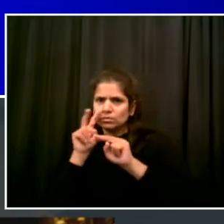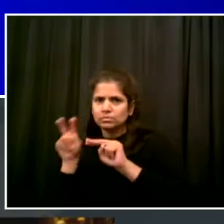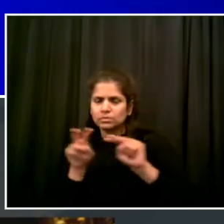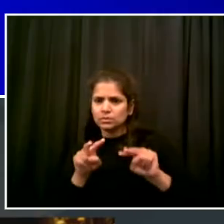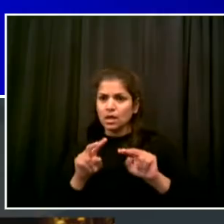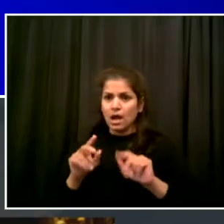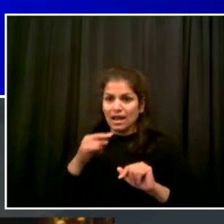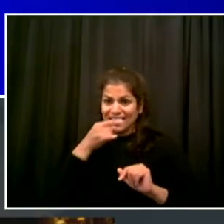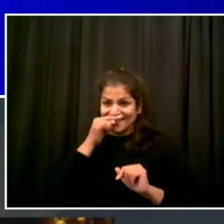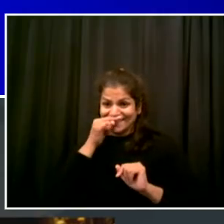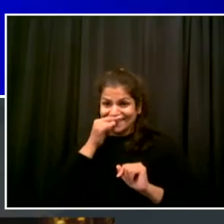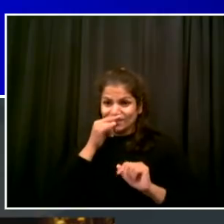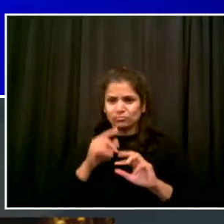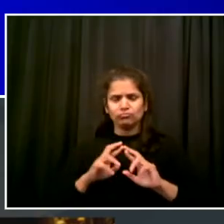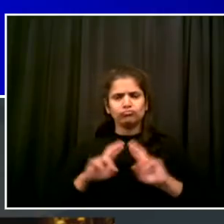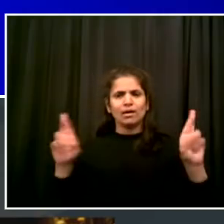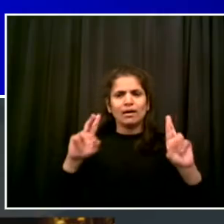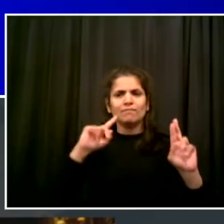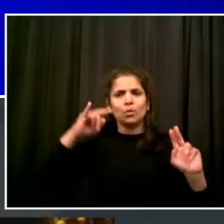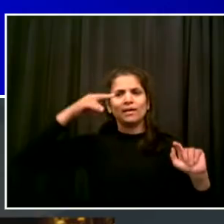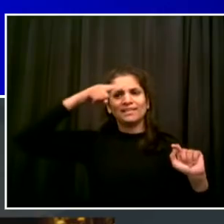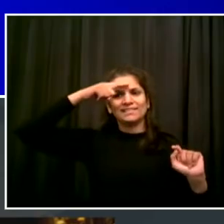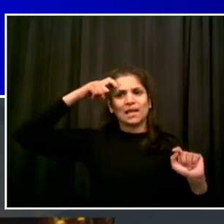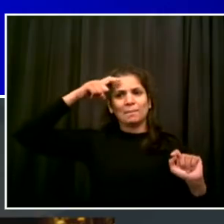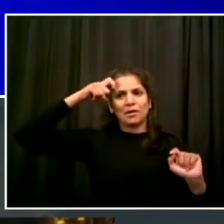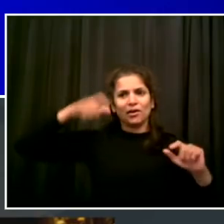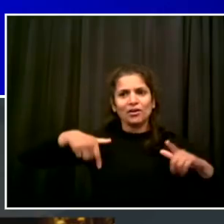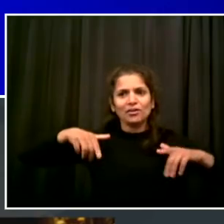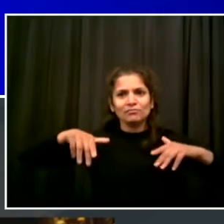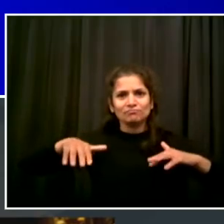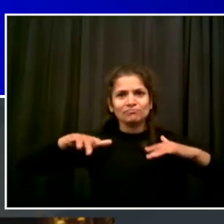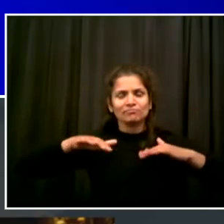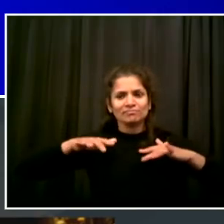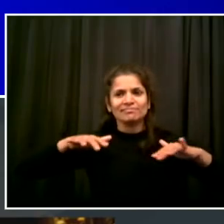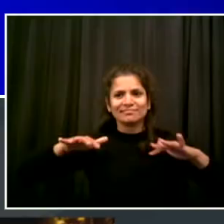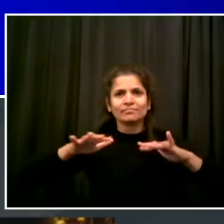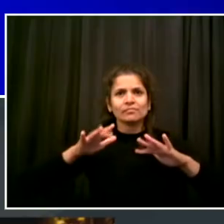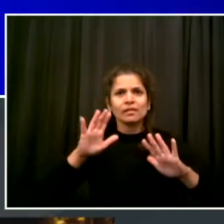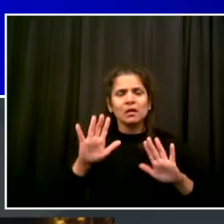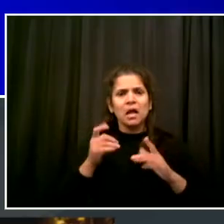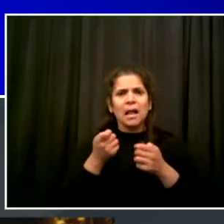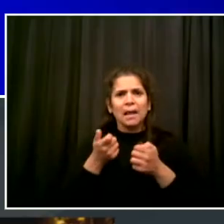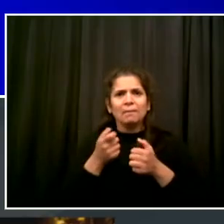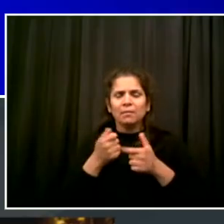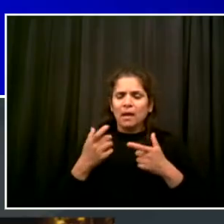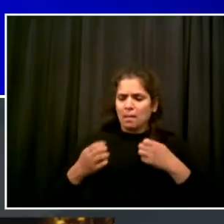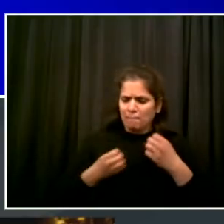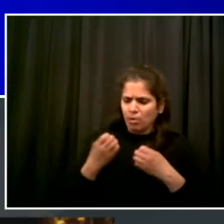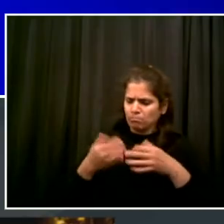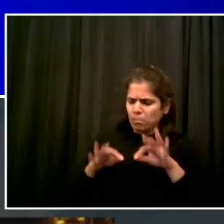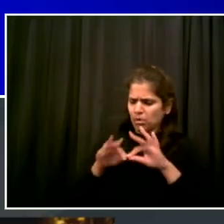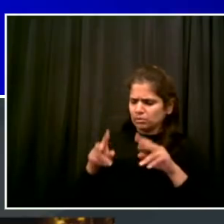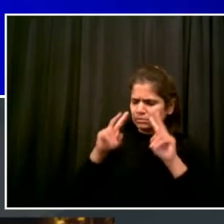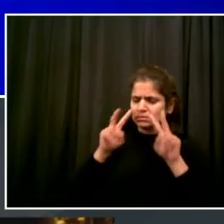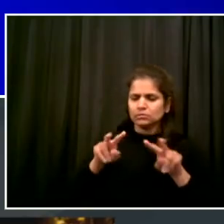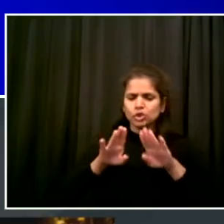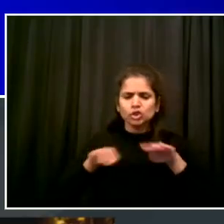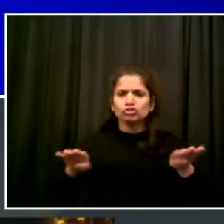TO GET KIS D